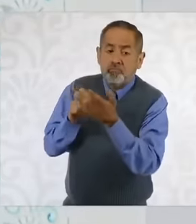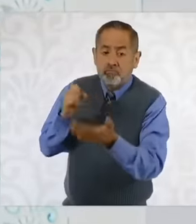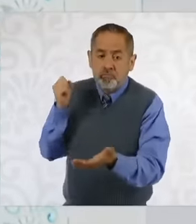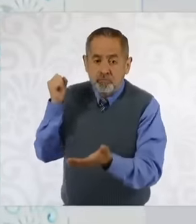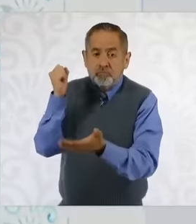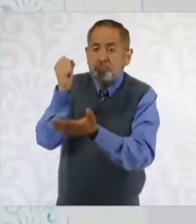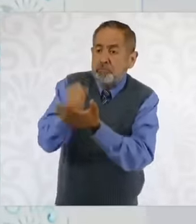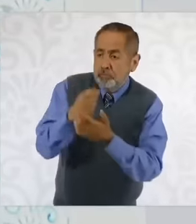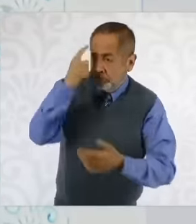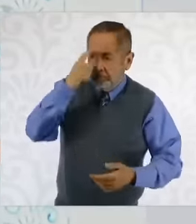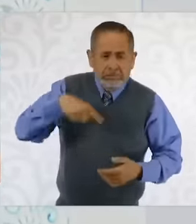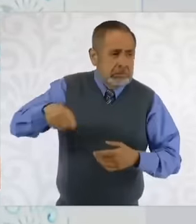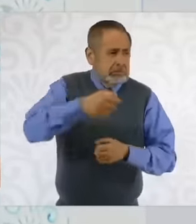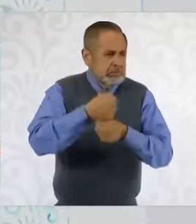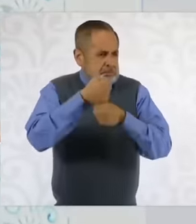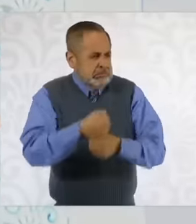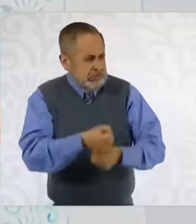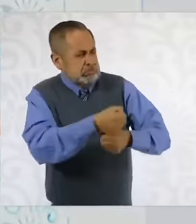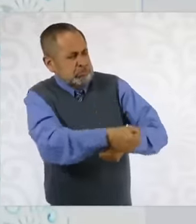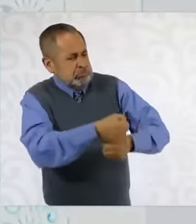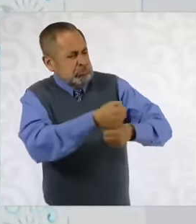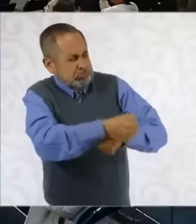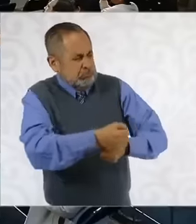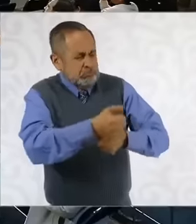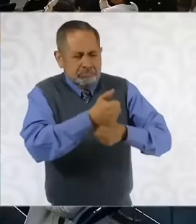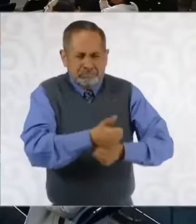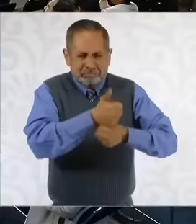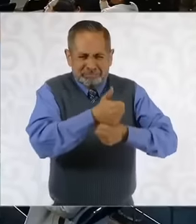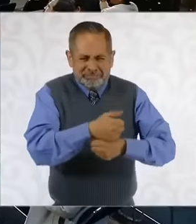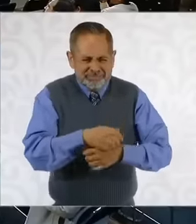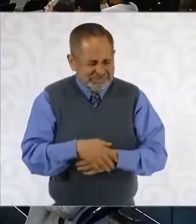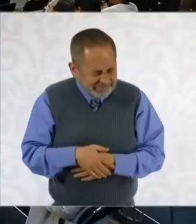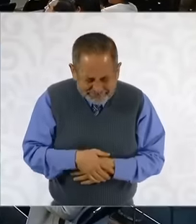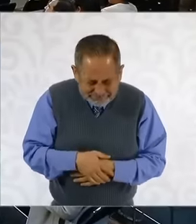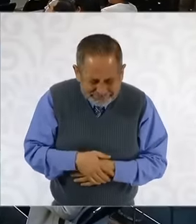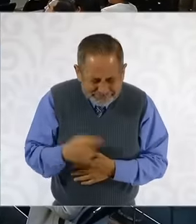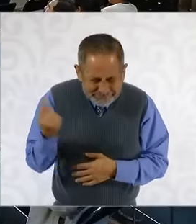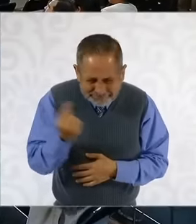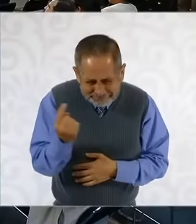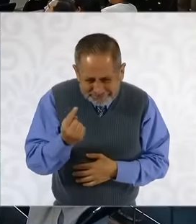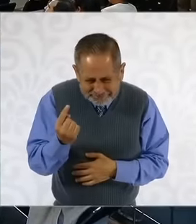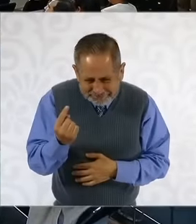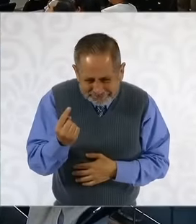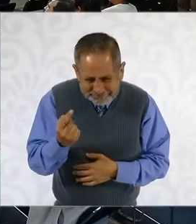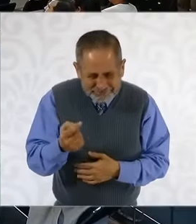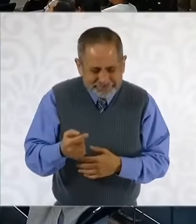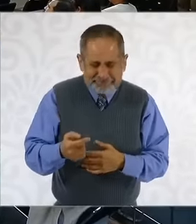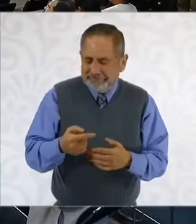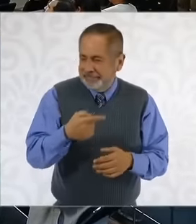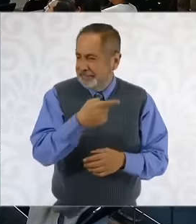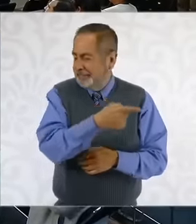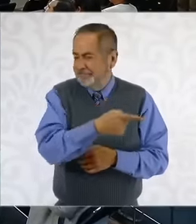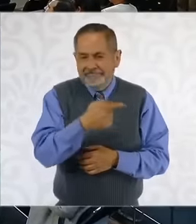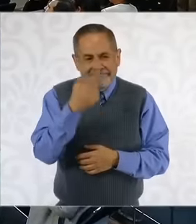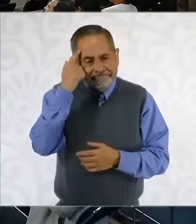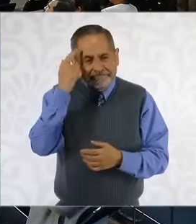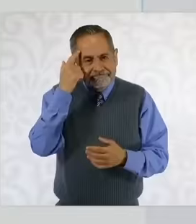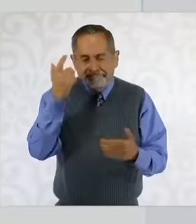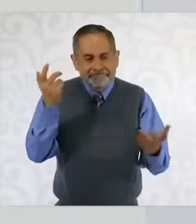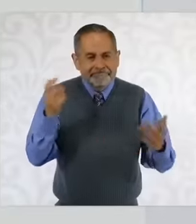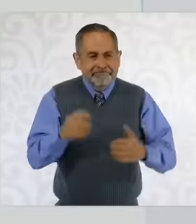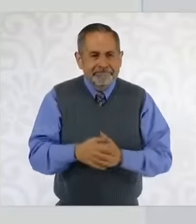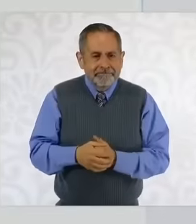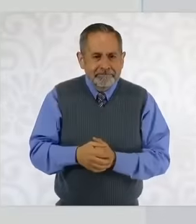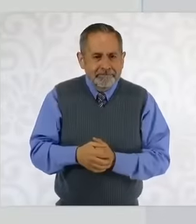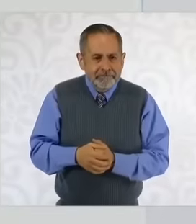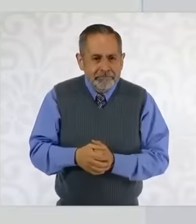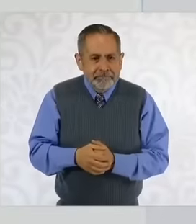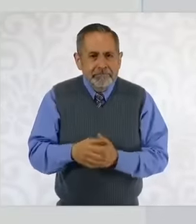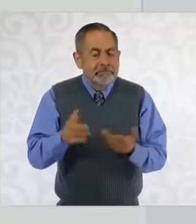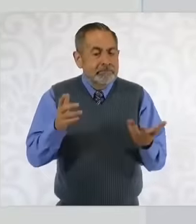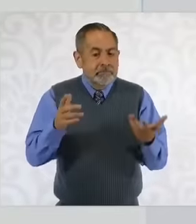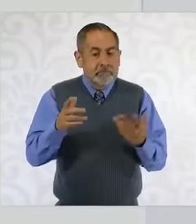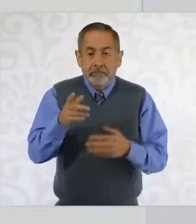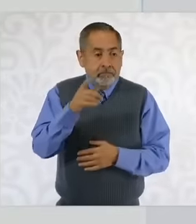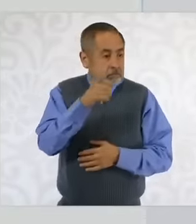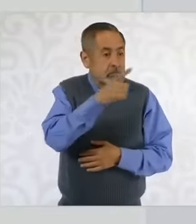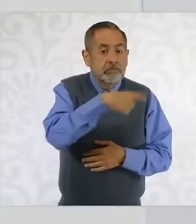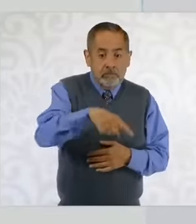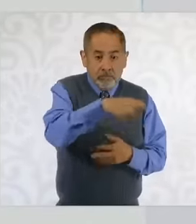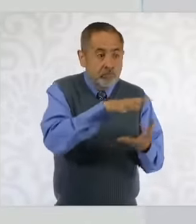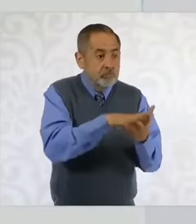Of course, if they had a majority to modify the Constitution as it was